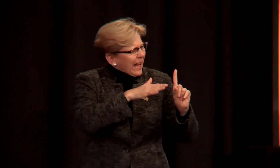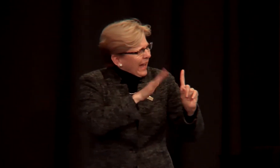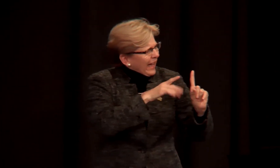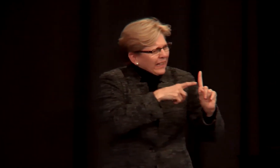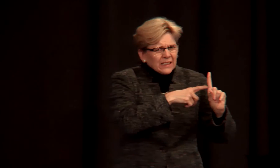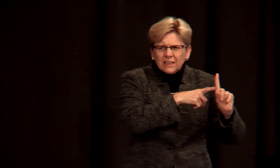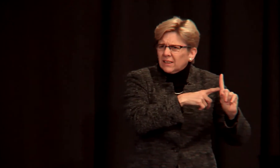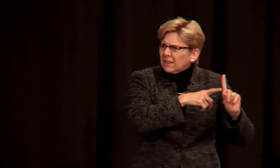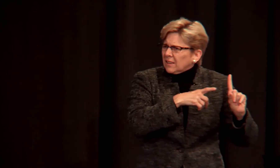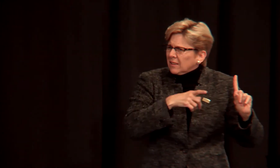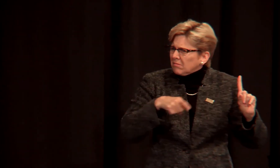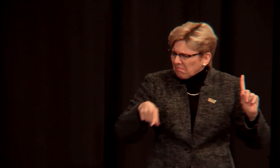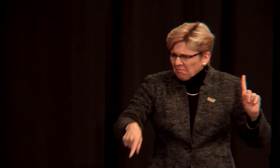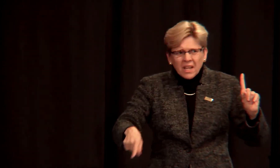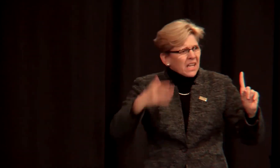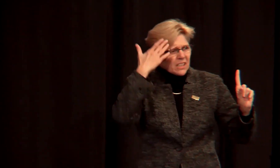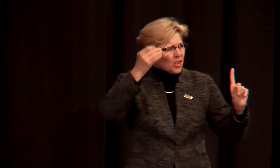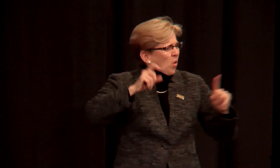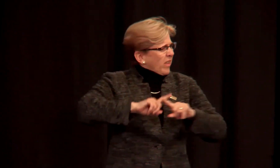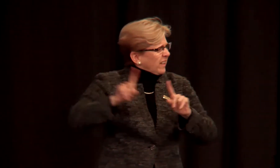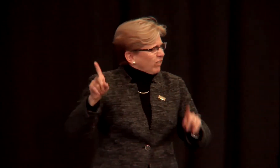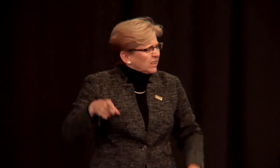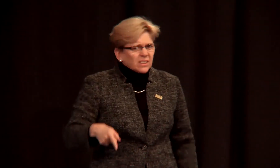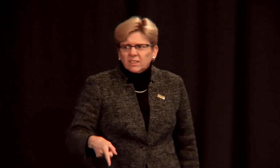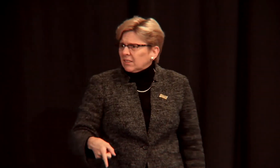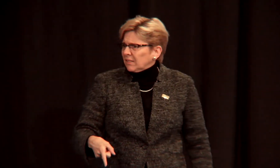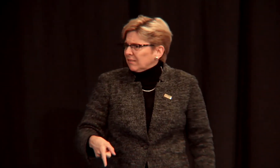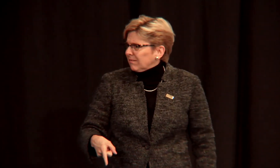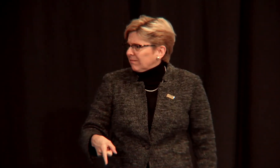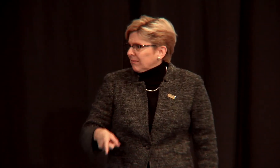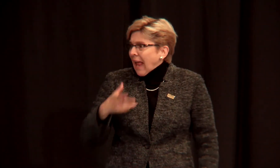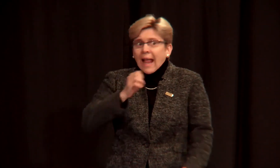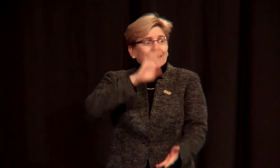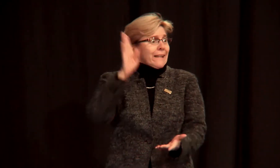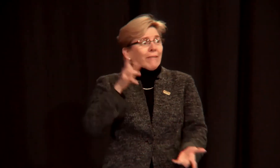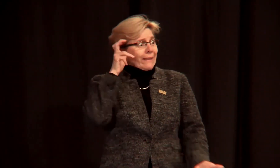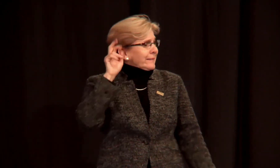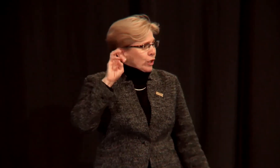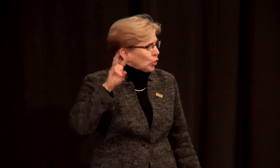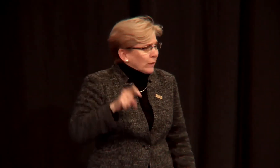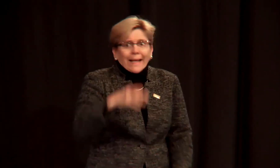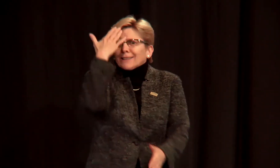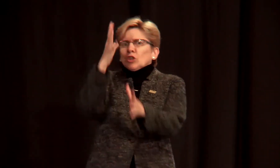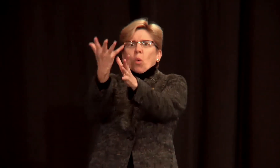said to him he doesn't know the difference he's never listened to the news.